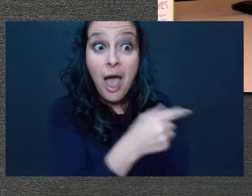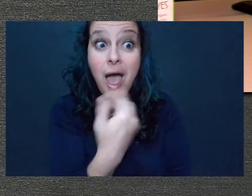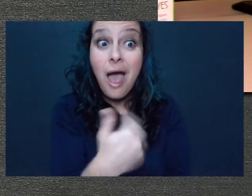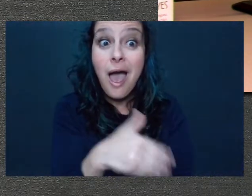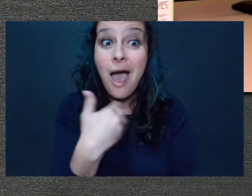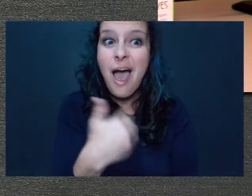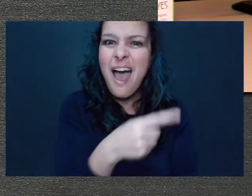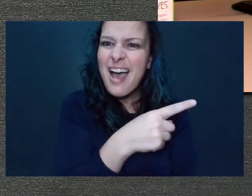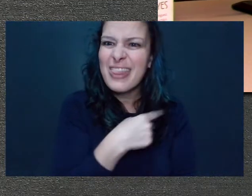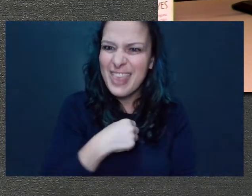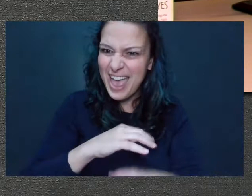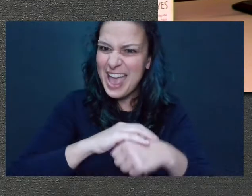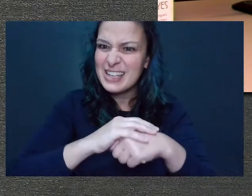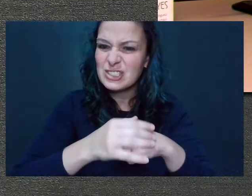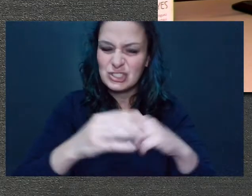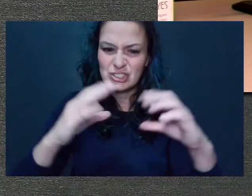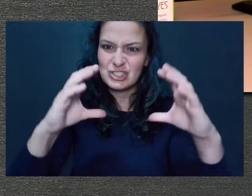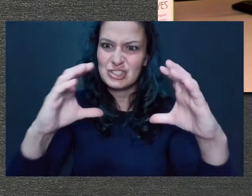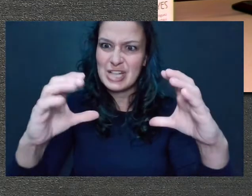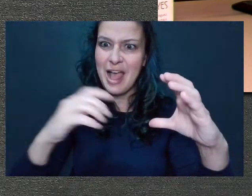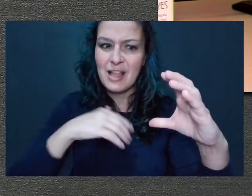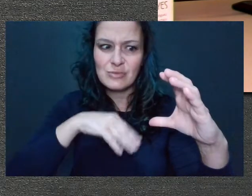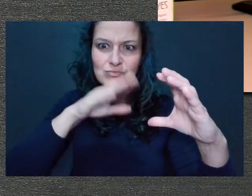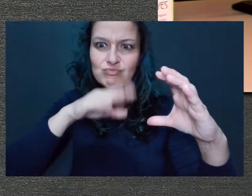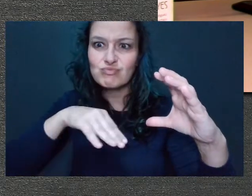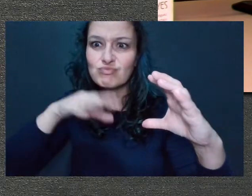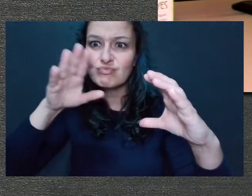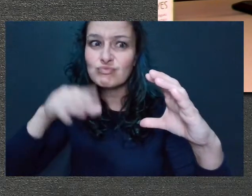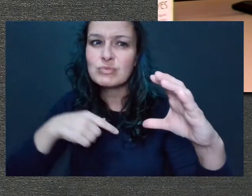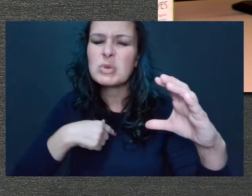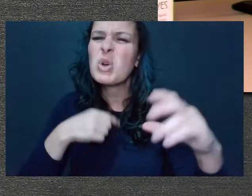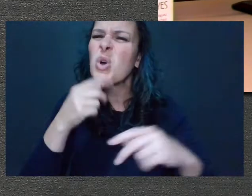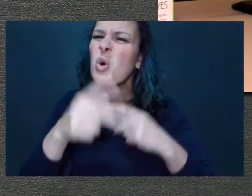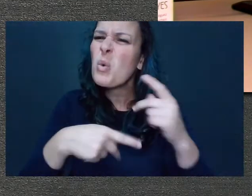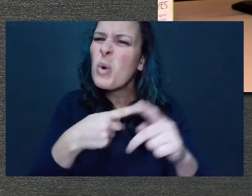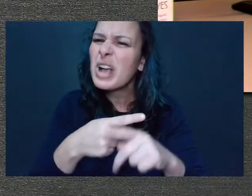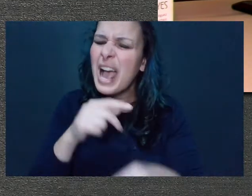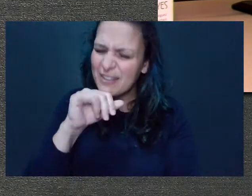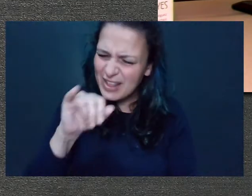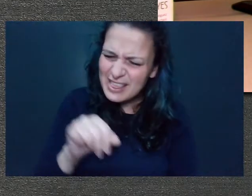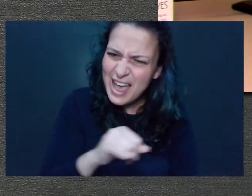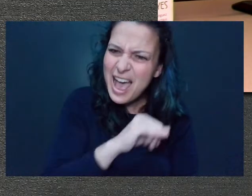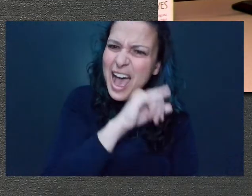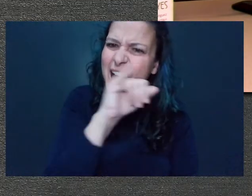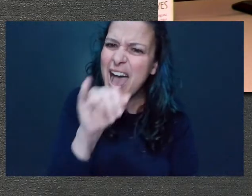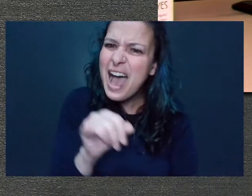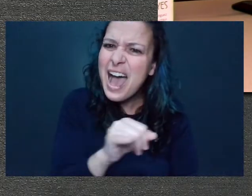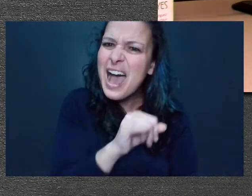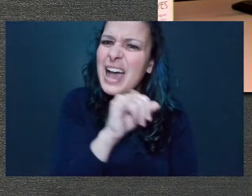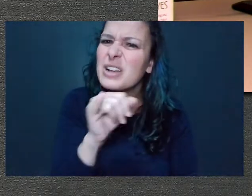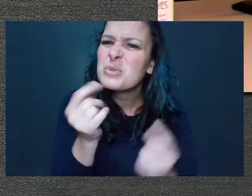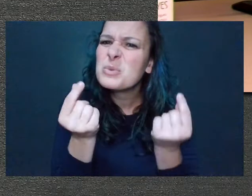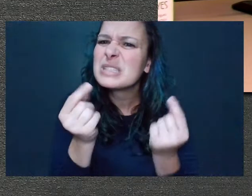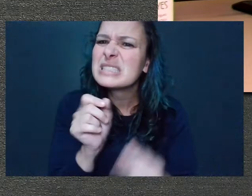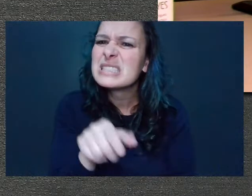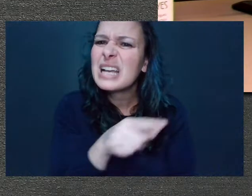This is a shell she painted. So what kind of lines do you see? Do you know what kind of line this would be that she started with?